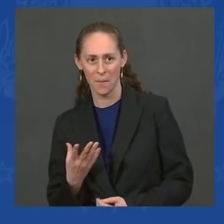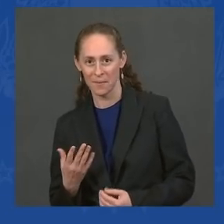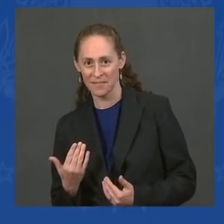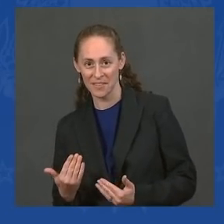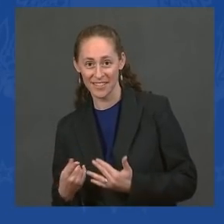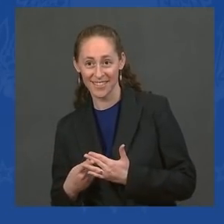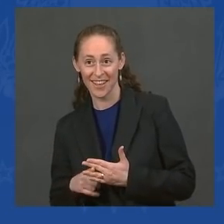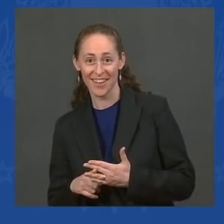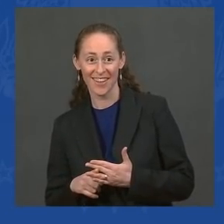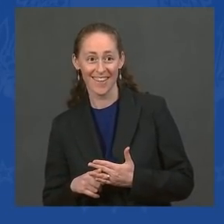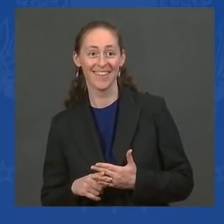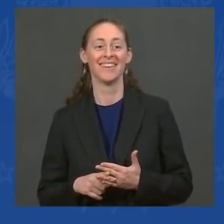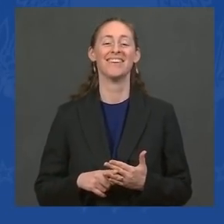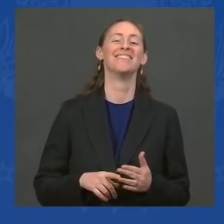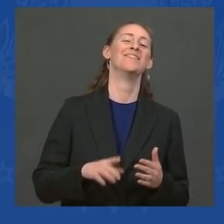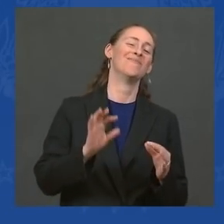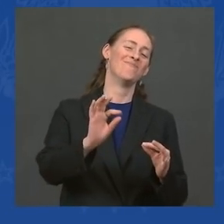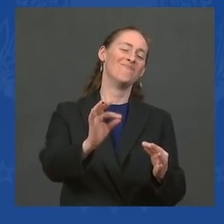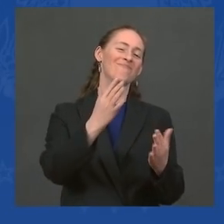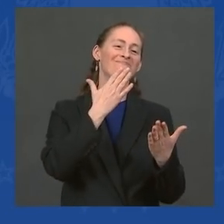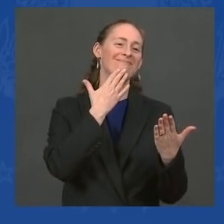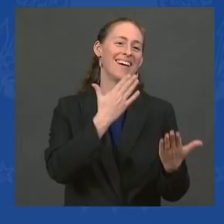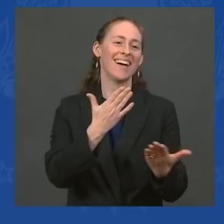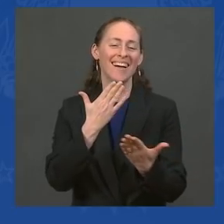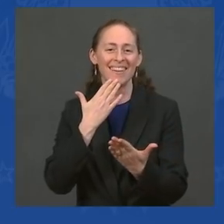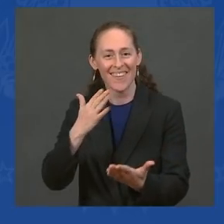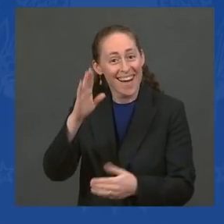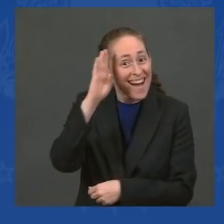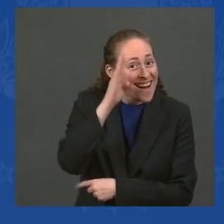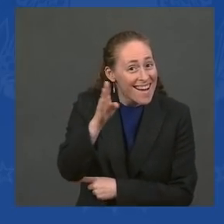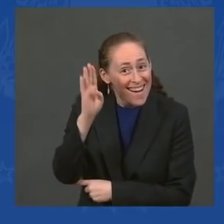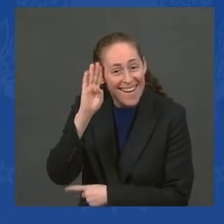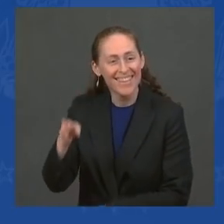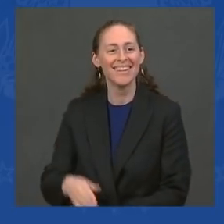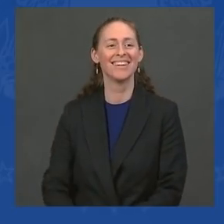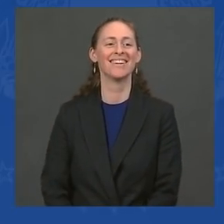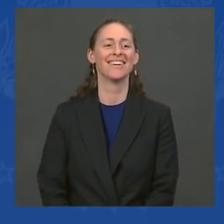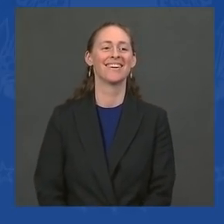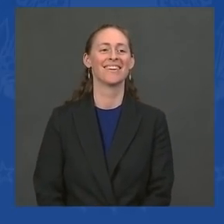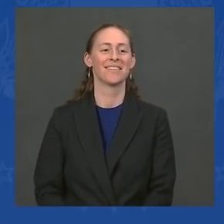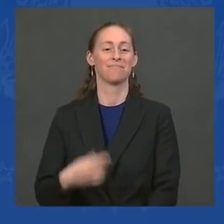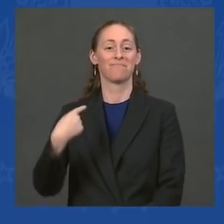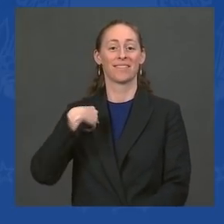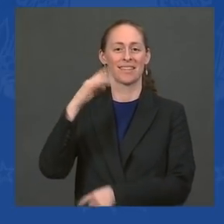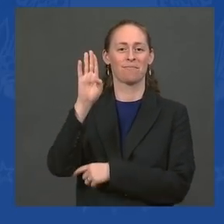Ms. Warner: Thank you all for coming. Hi, my name is Barbara Jill Warner, and I'm the executive director